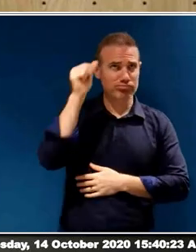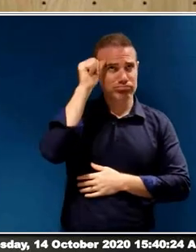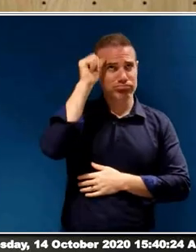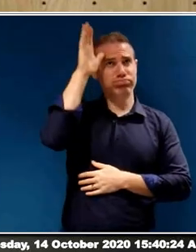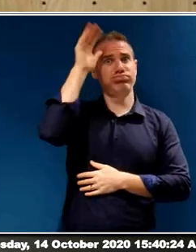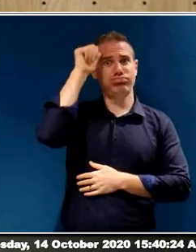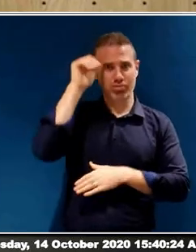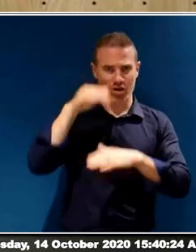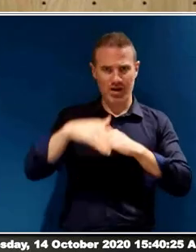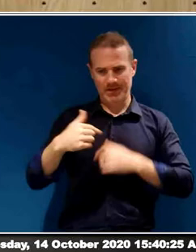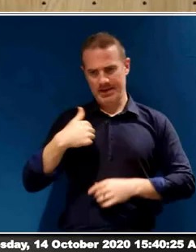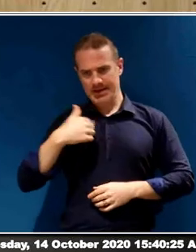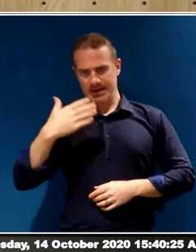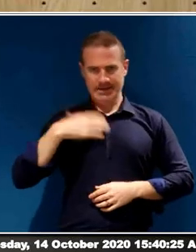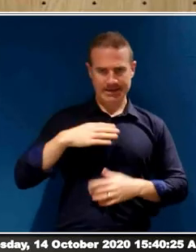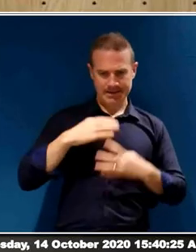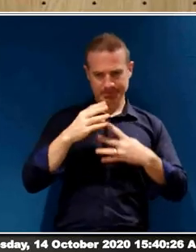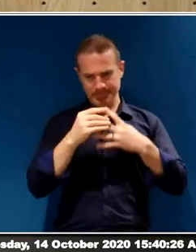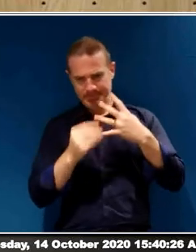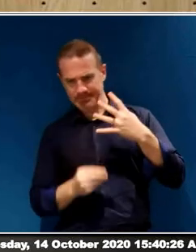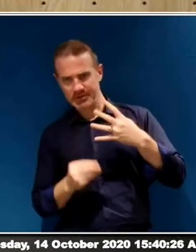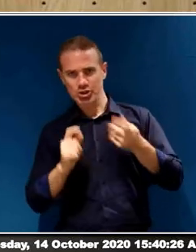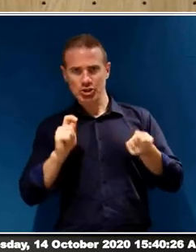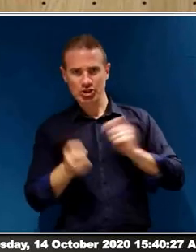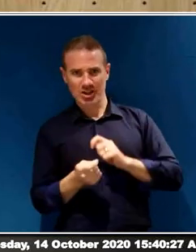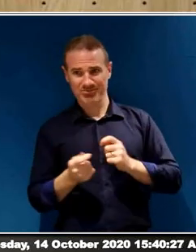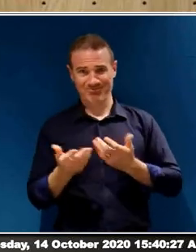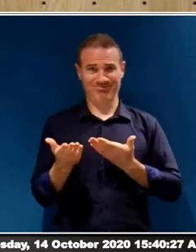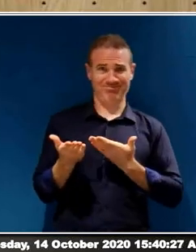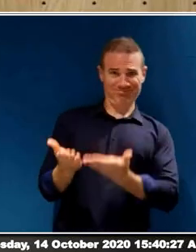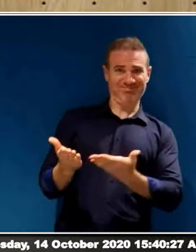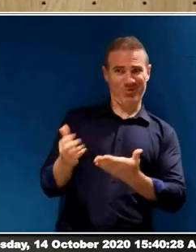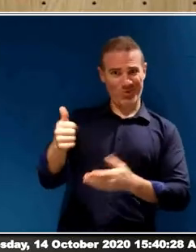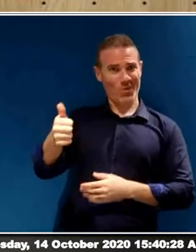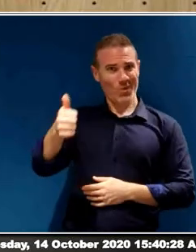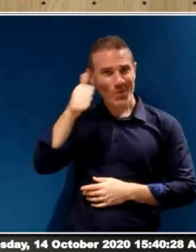There's strong international research that shows the importance of students